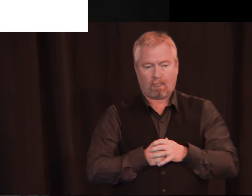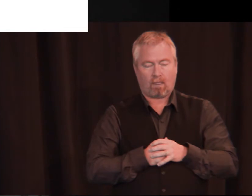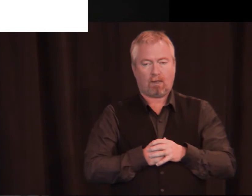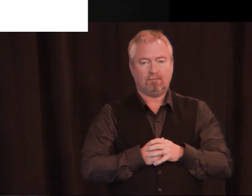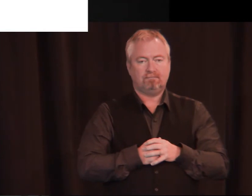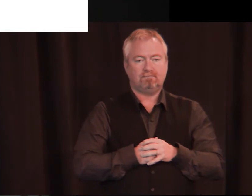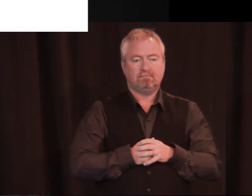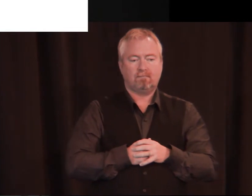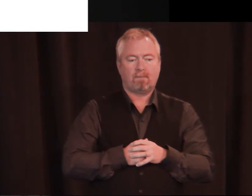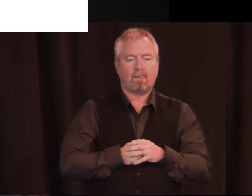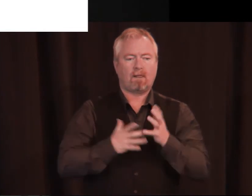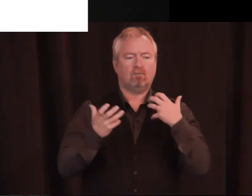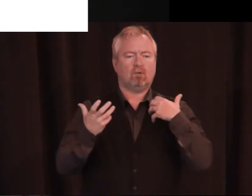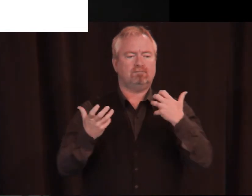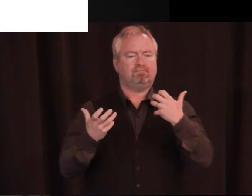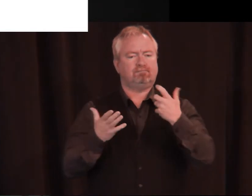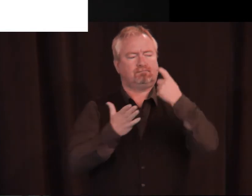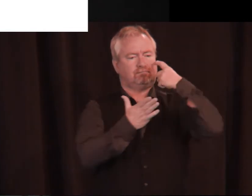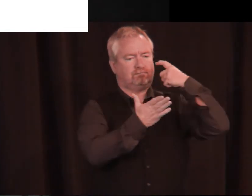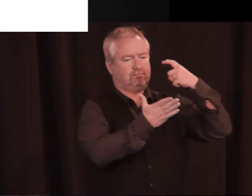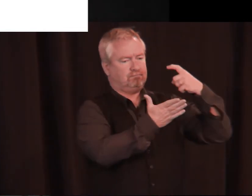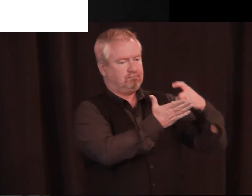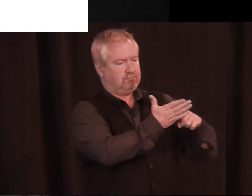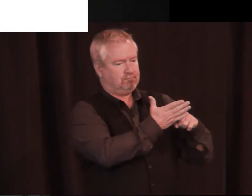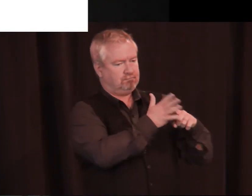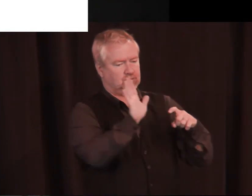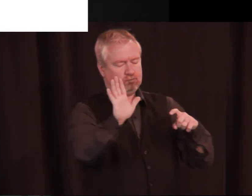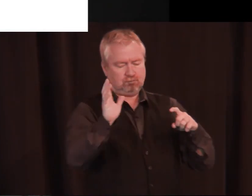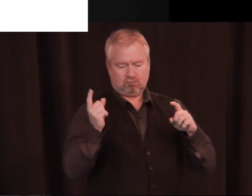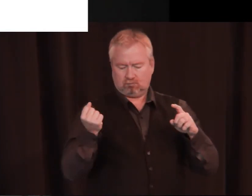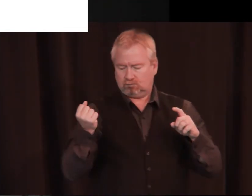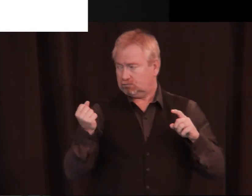I want to acknowledge -- see if Sophie's picture shows up -- for this research,